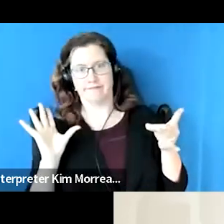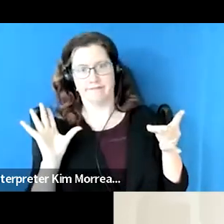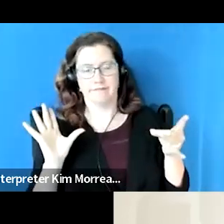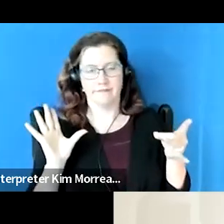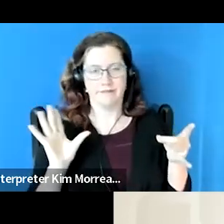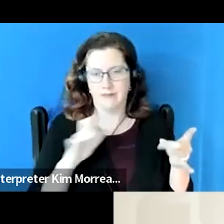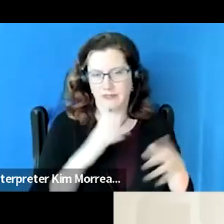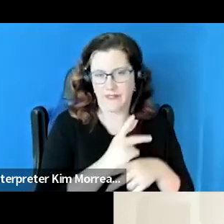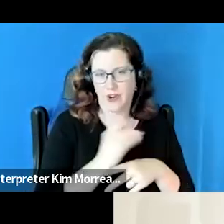Excellent.